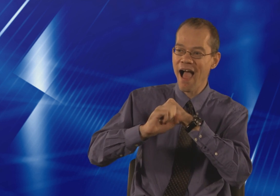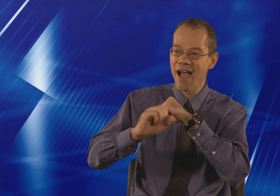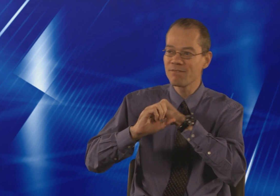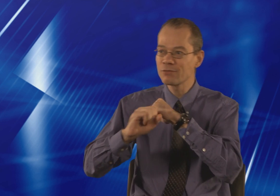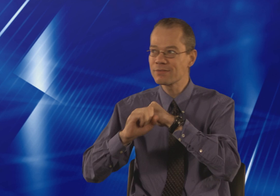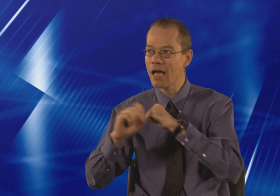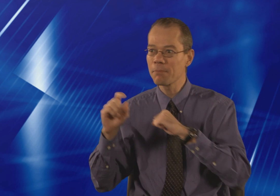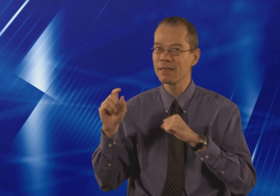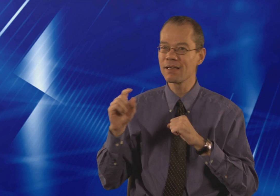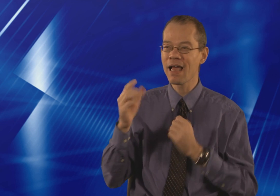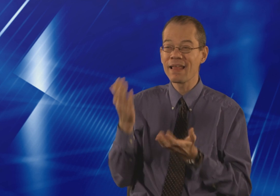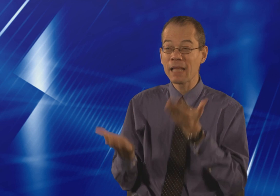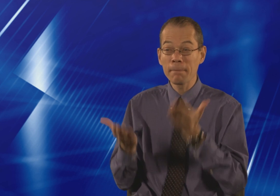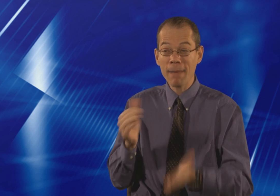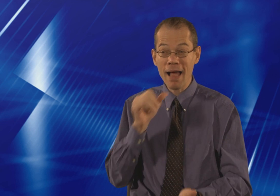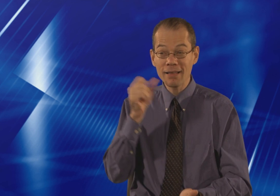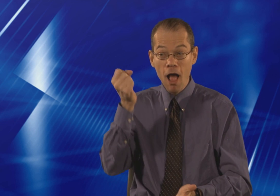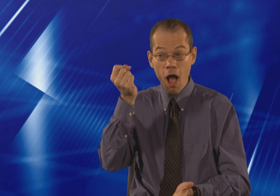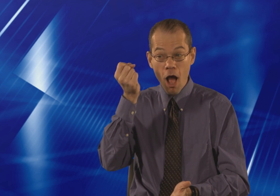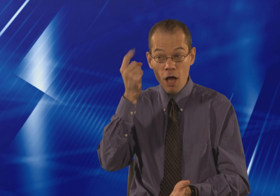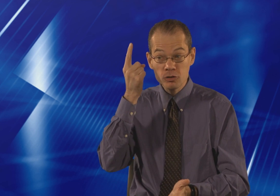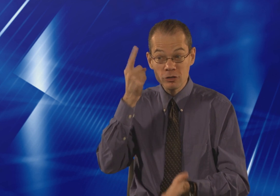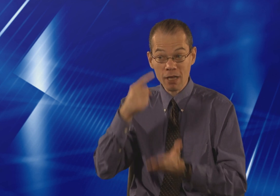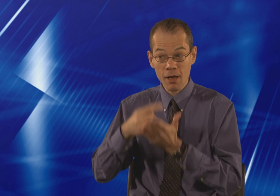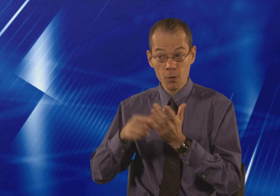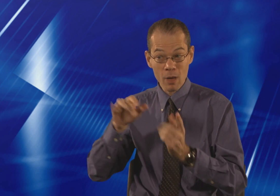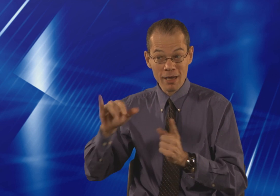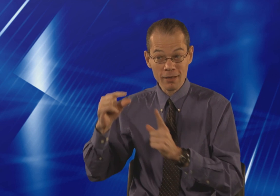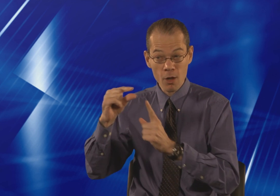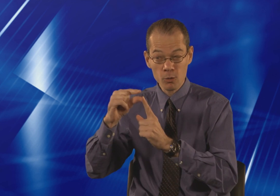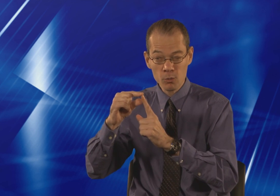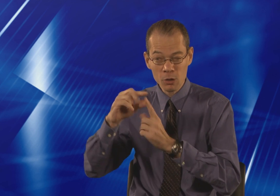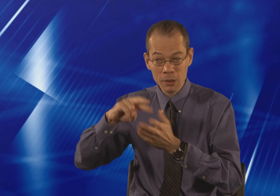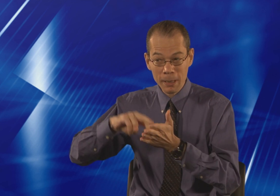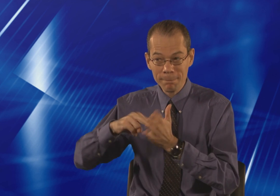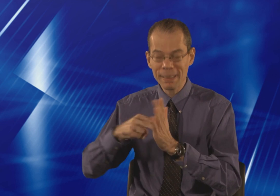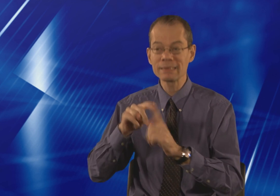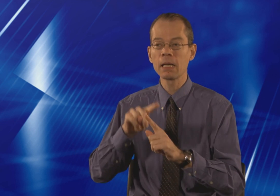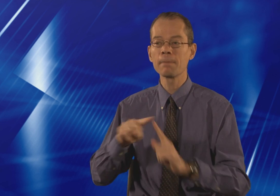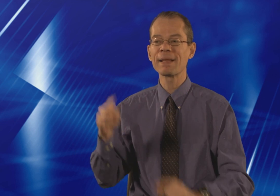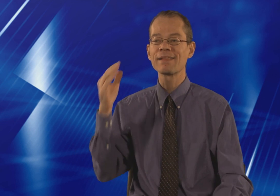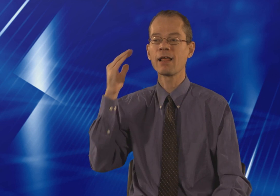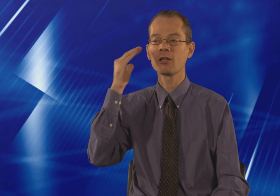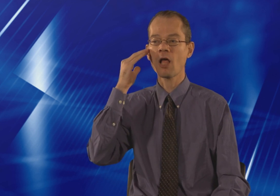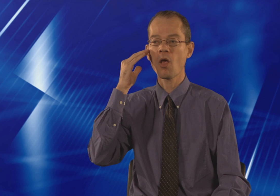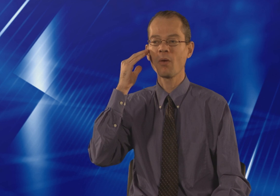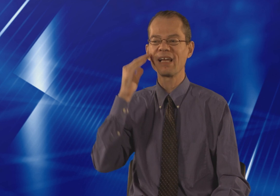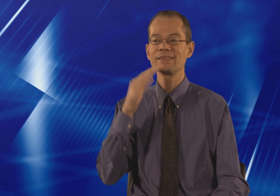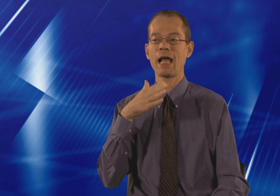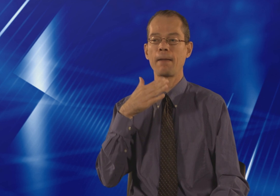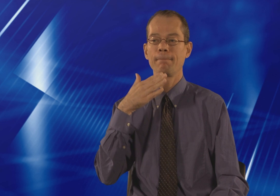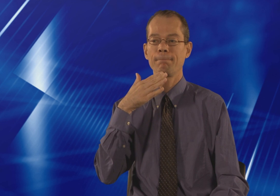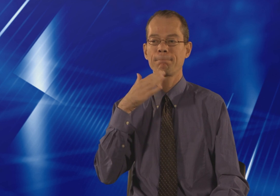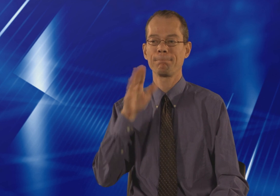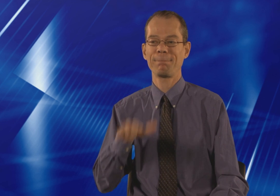on advertisements, and they might not understand exactly what that word means, but they're aware of it.